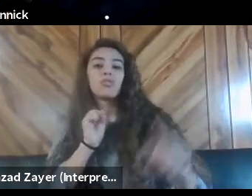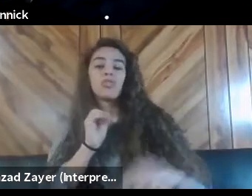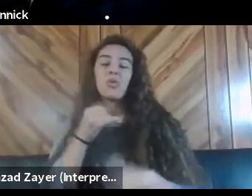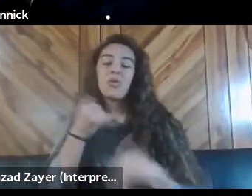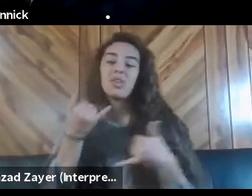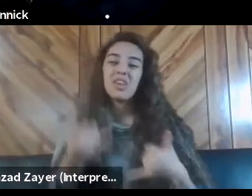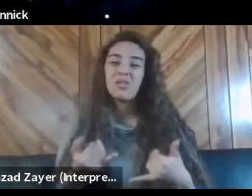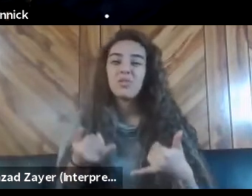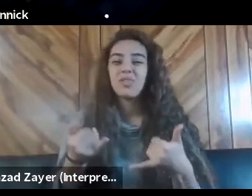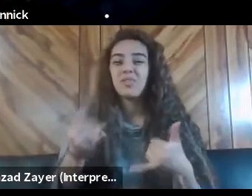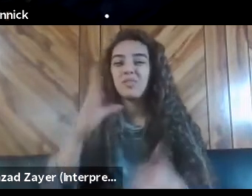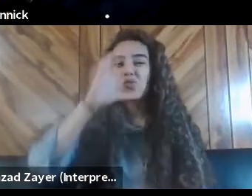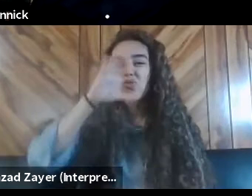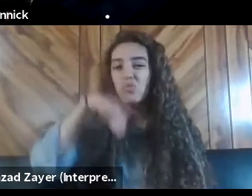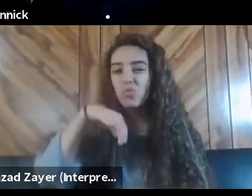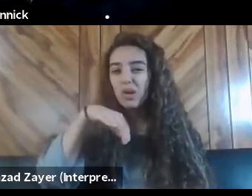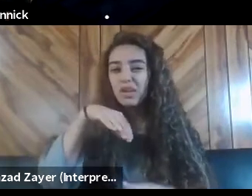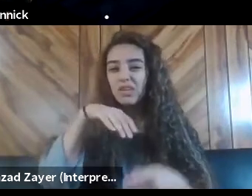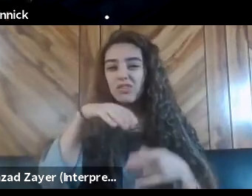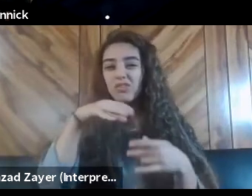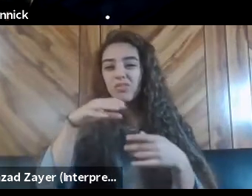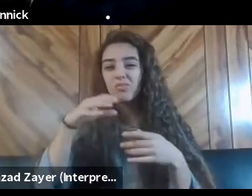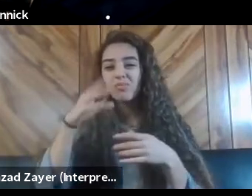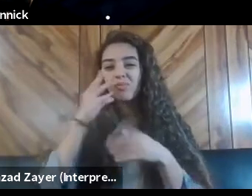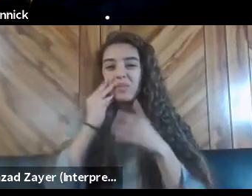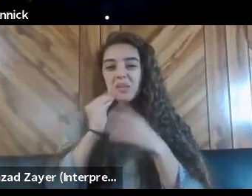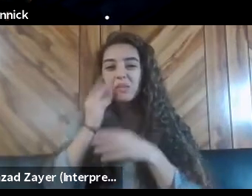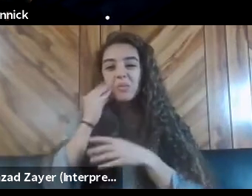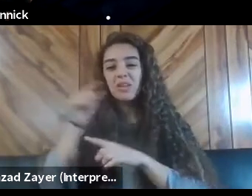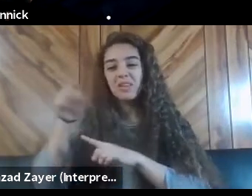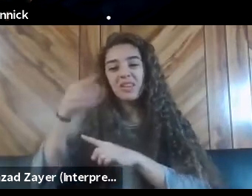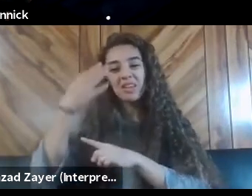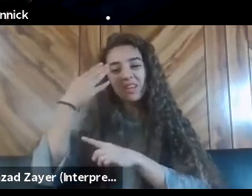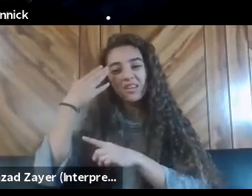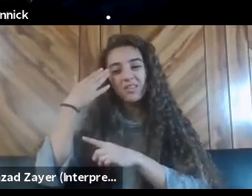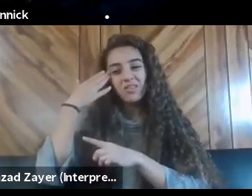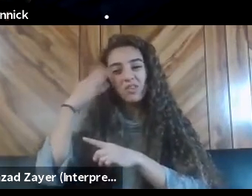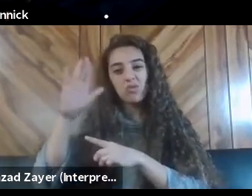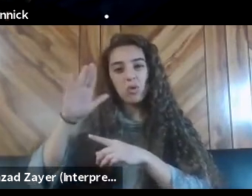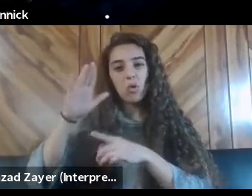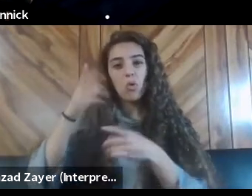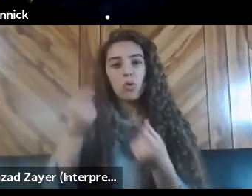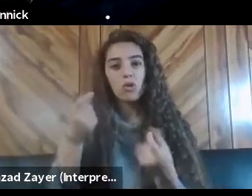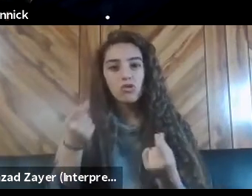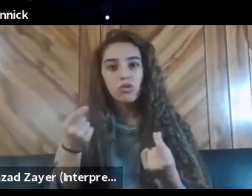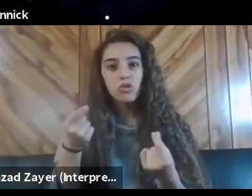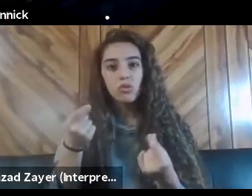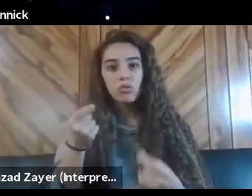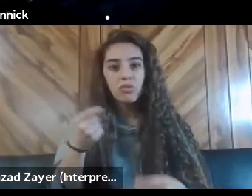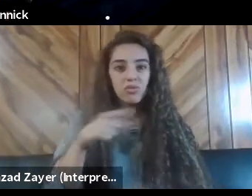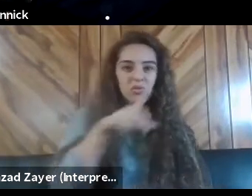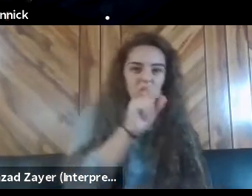where he doesn't quite understand what to do. Because 2019 I told them, you know, go out, hug people shake hands make